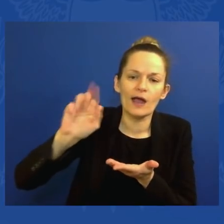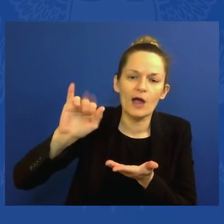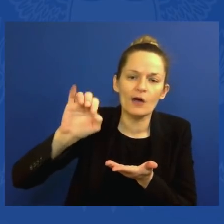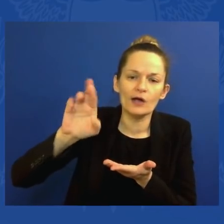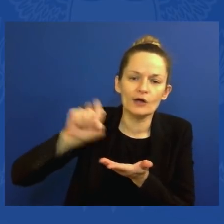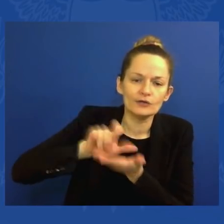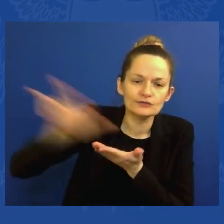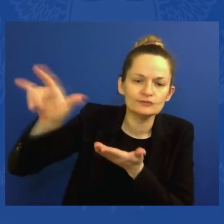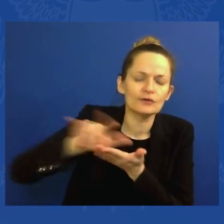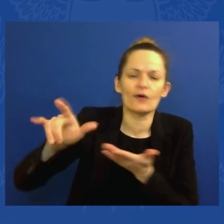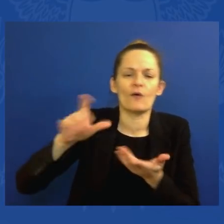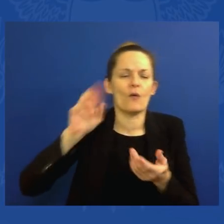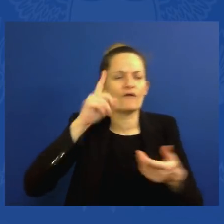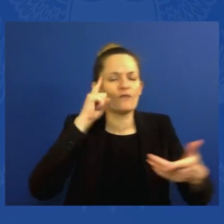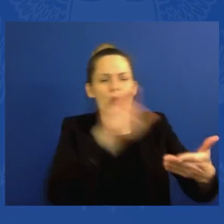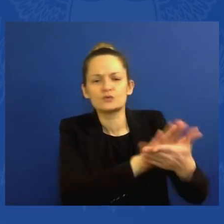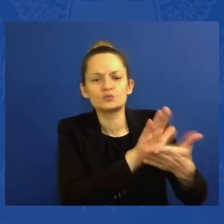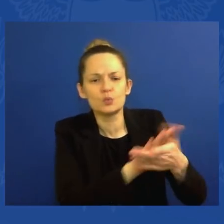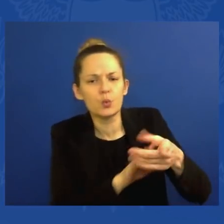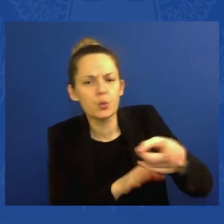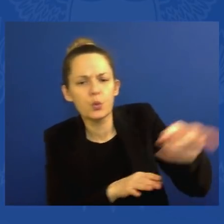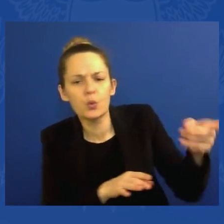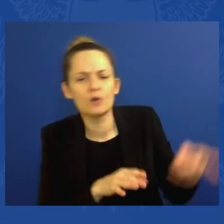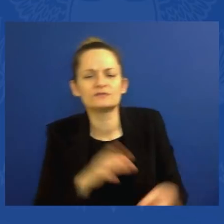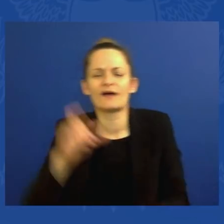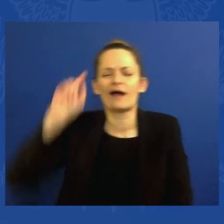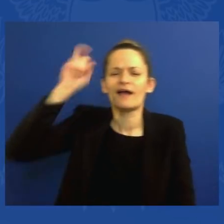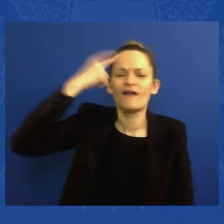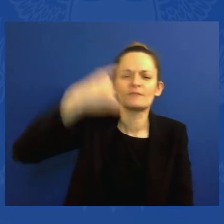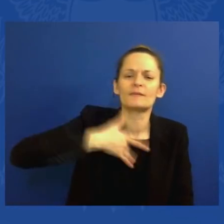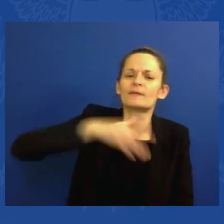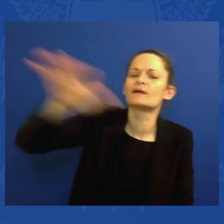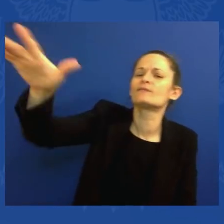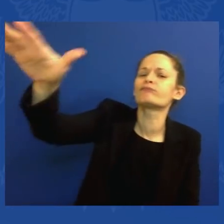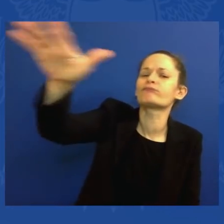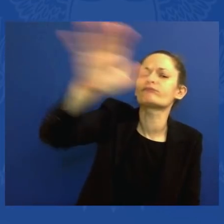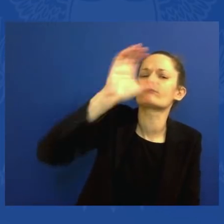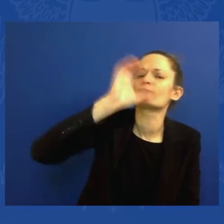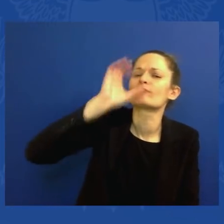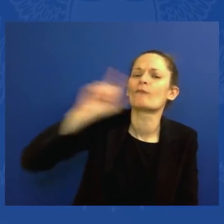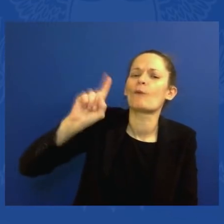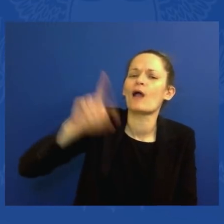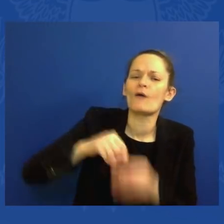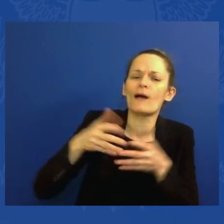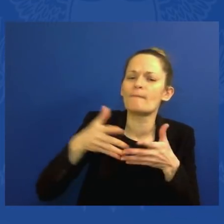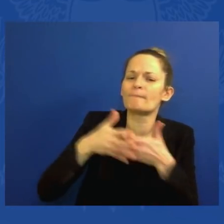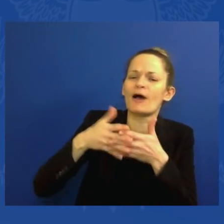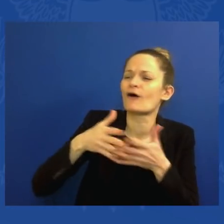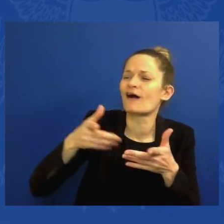so we need to issue a waiver and buy the product that was made overseas" -- not by an American worker --